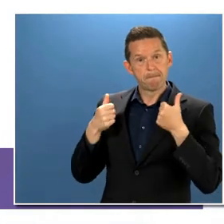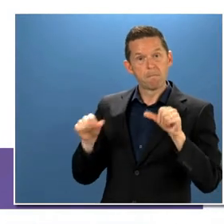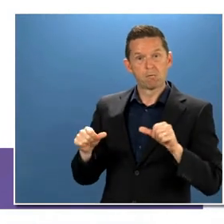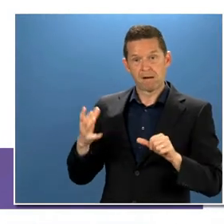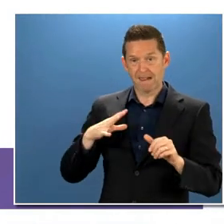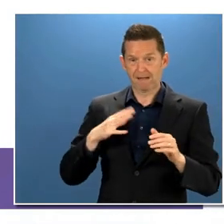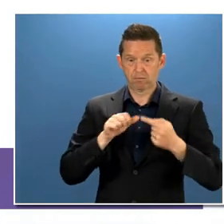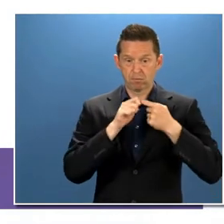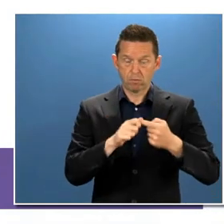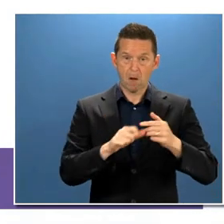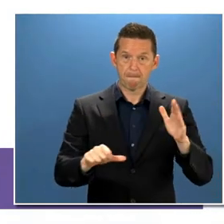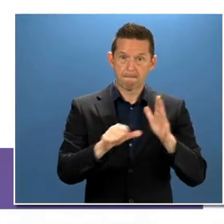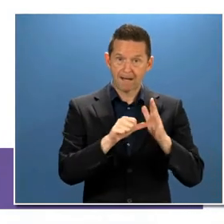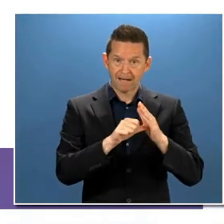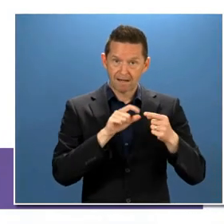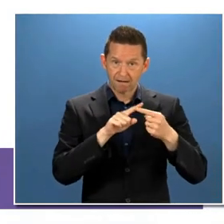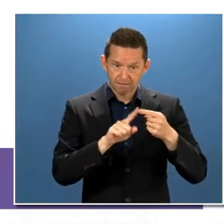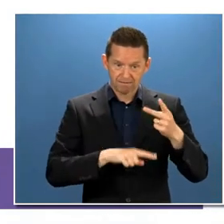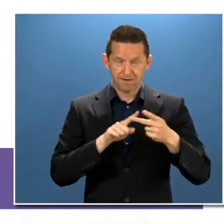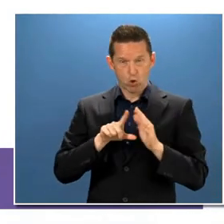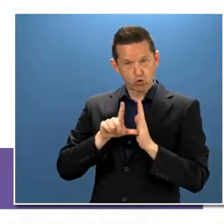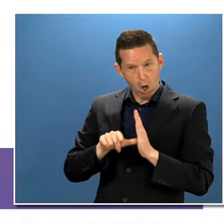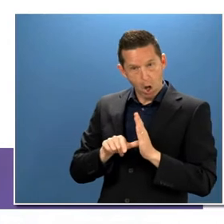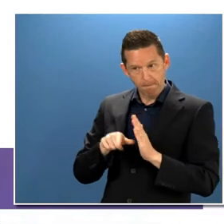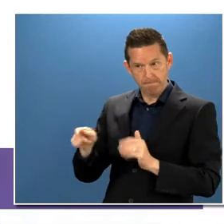individual and also time for that individual to bring the case.